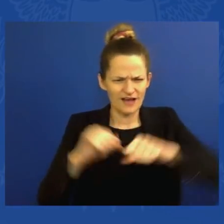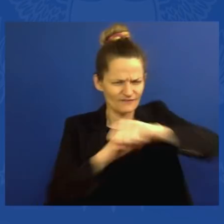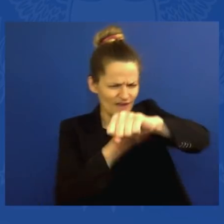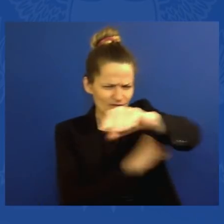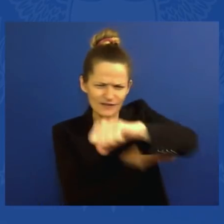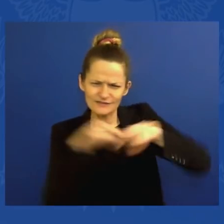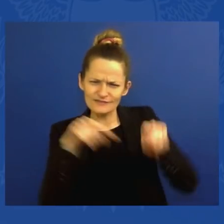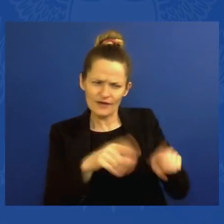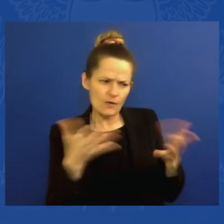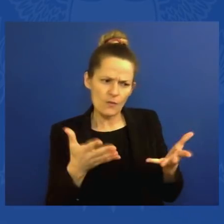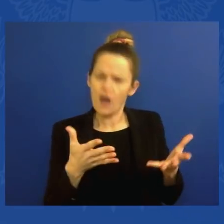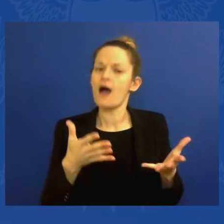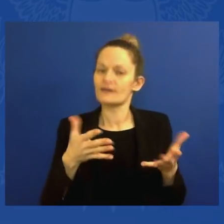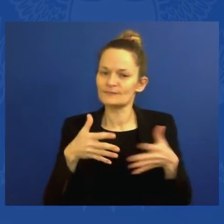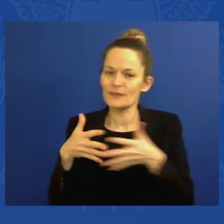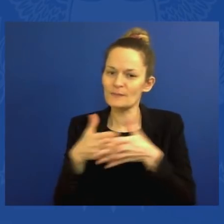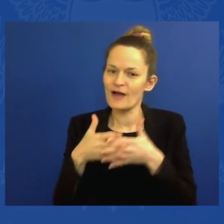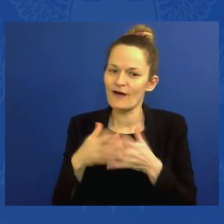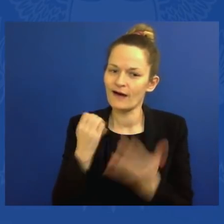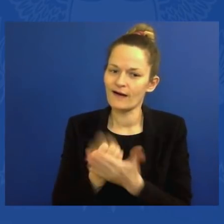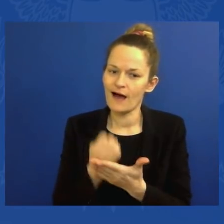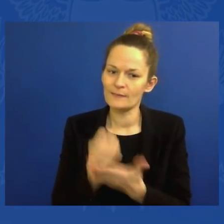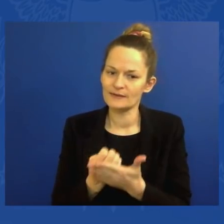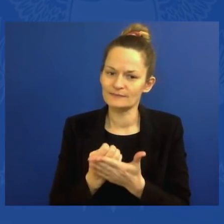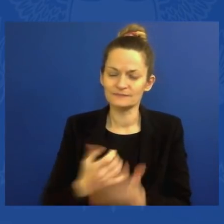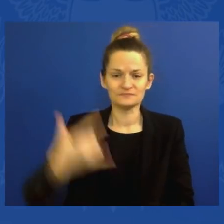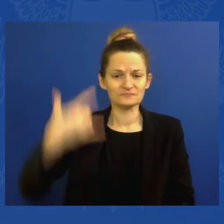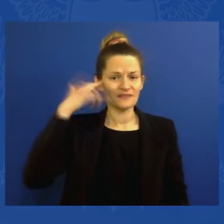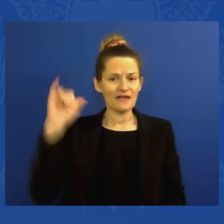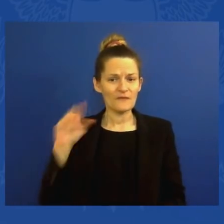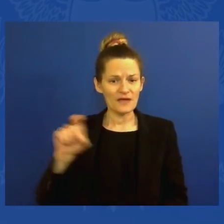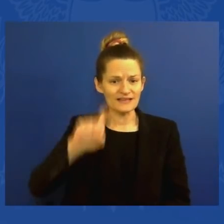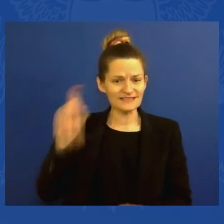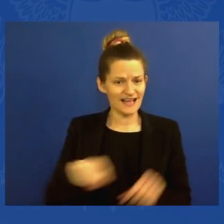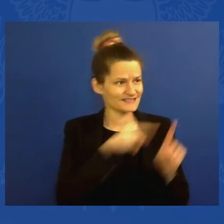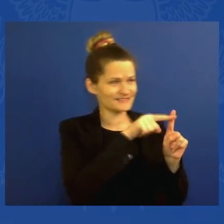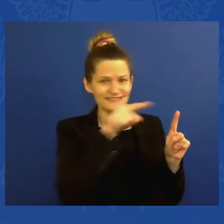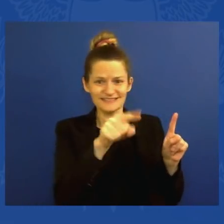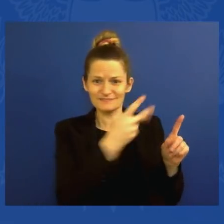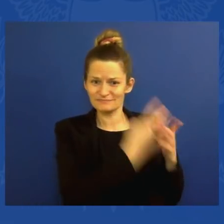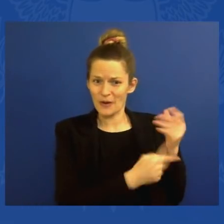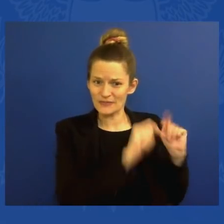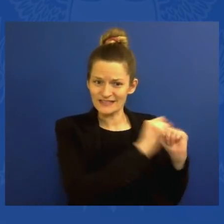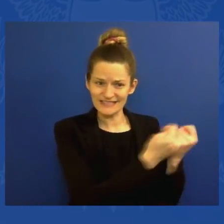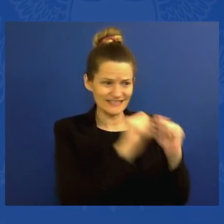develop electrical equipment powering critical infrastructure systems, including electric vehicle chargers,